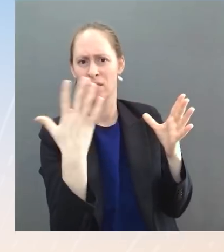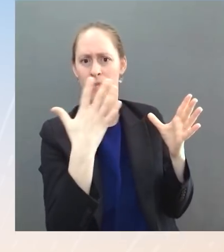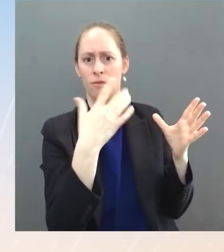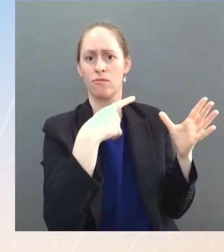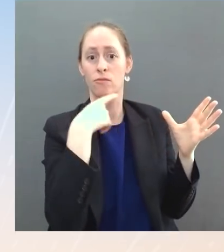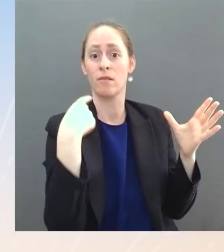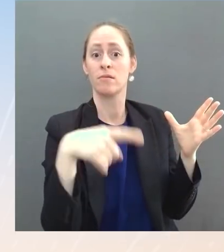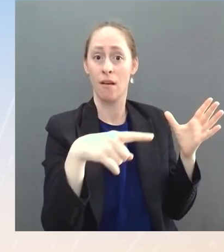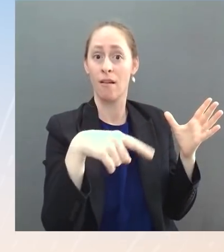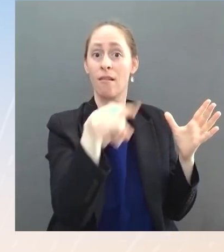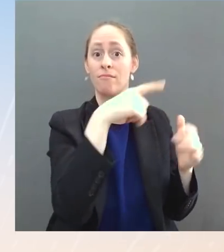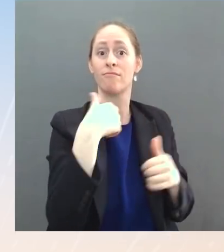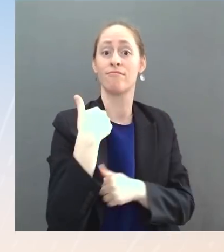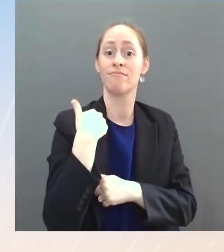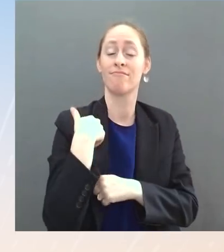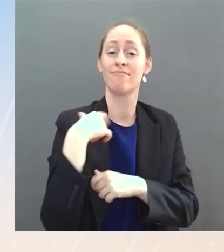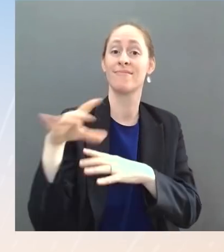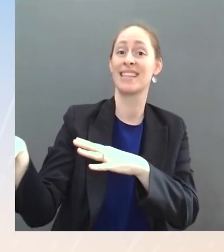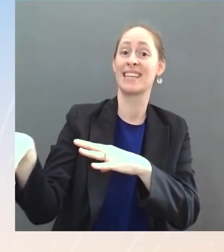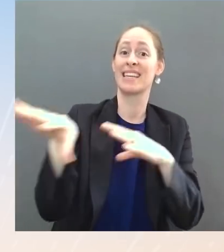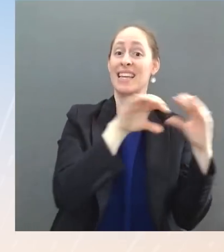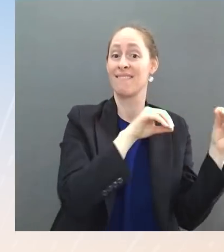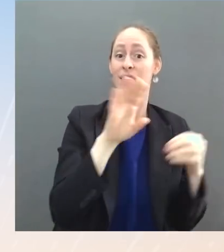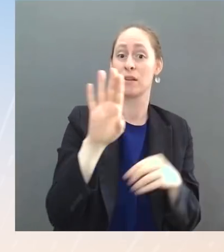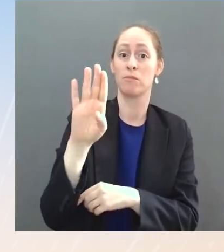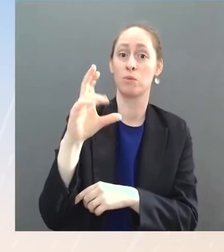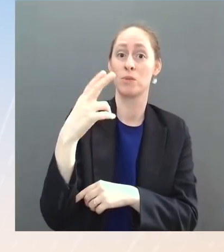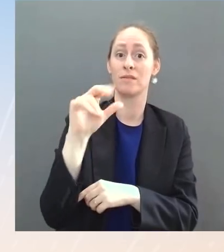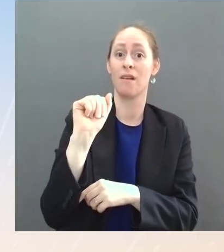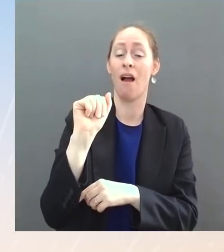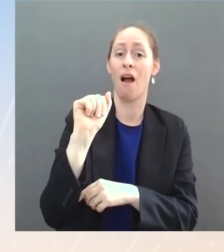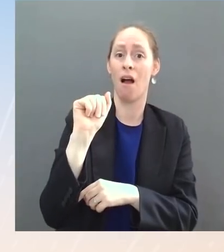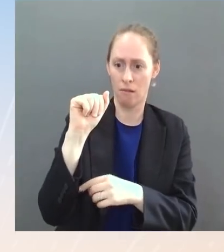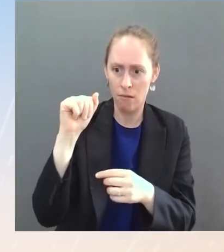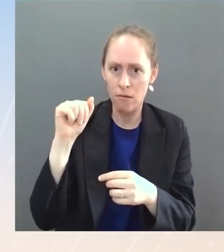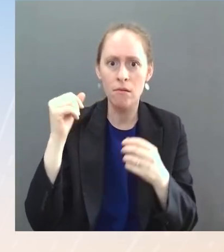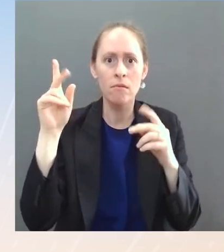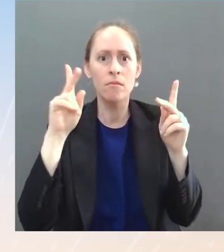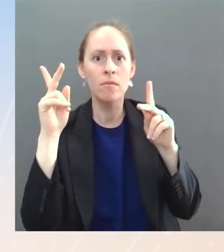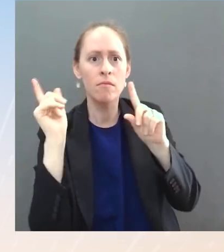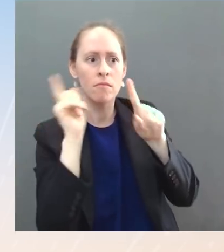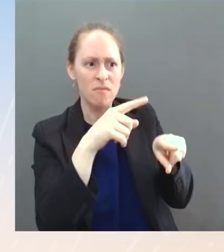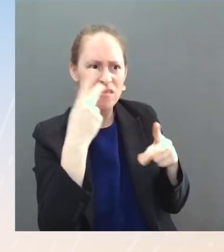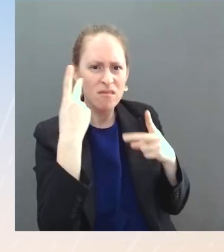The images that we see are tragic, they're shocking, but unfortunately, they're not surprising.